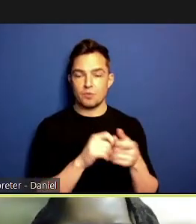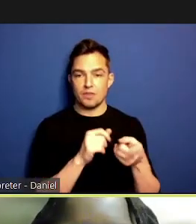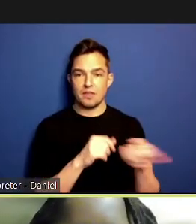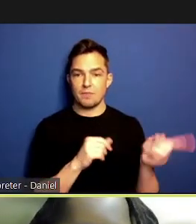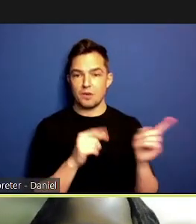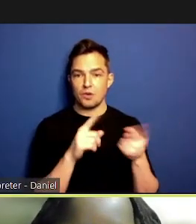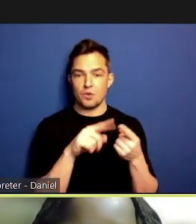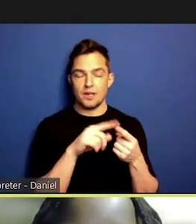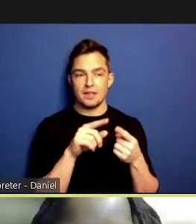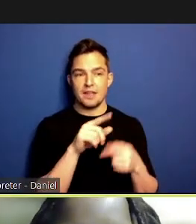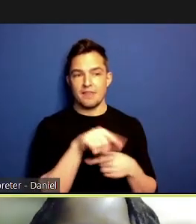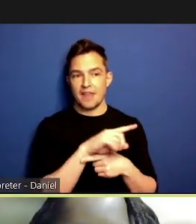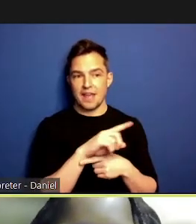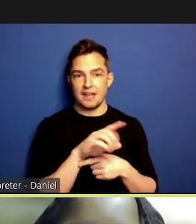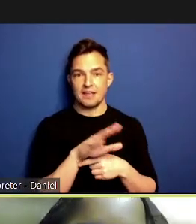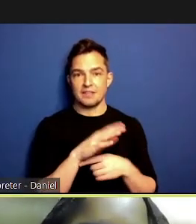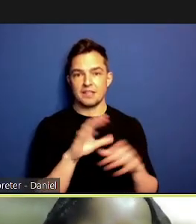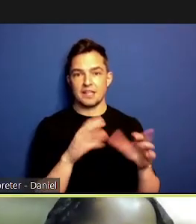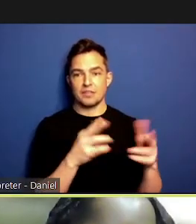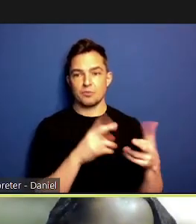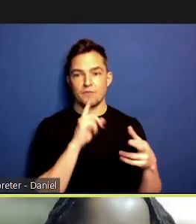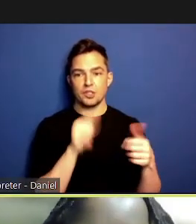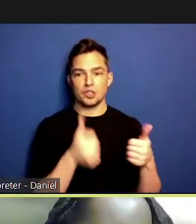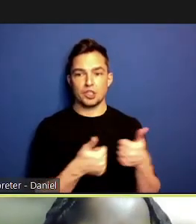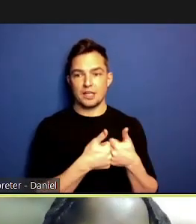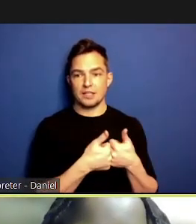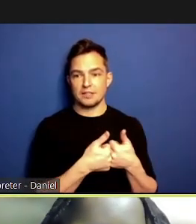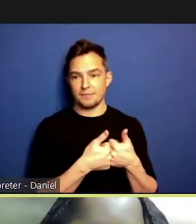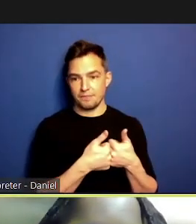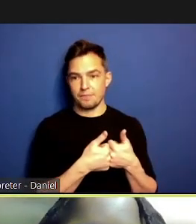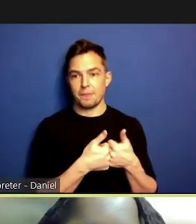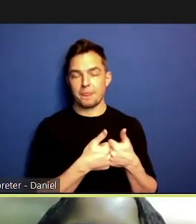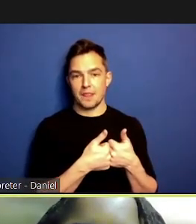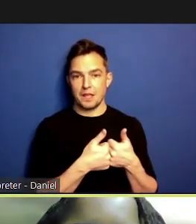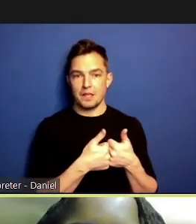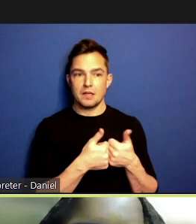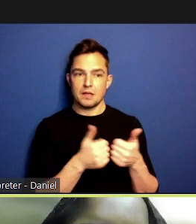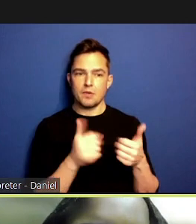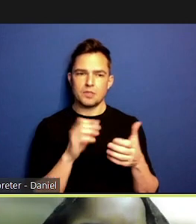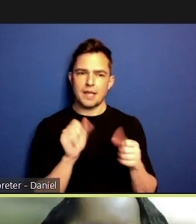classrooms were so challenged. But I was able to learn from students firsthand how so many